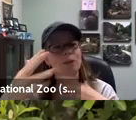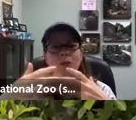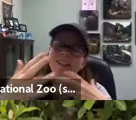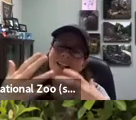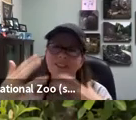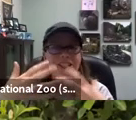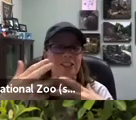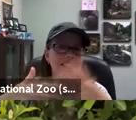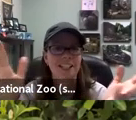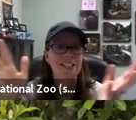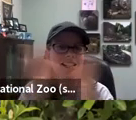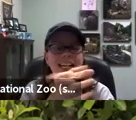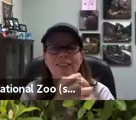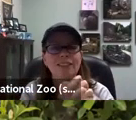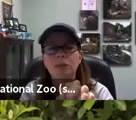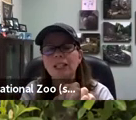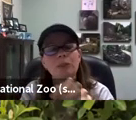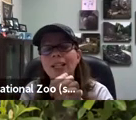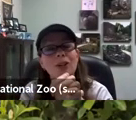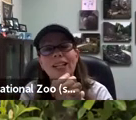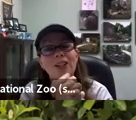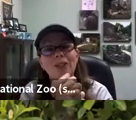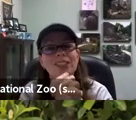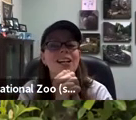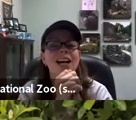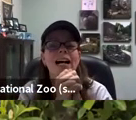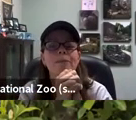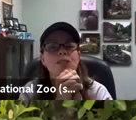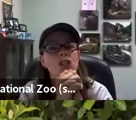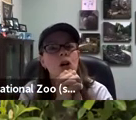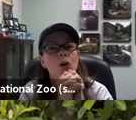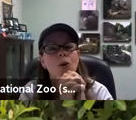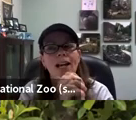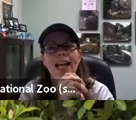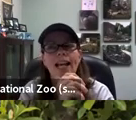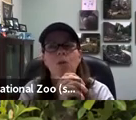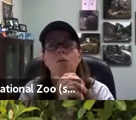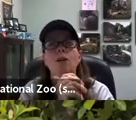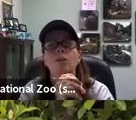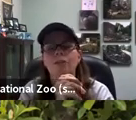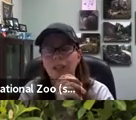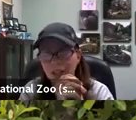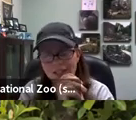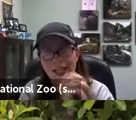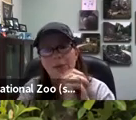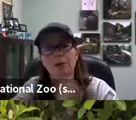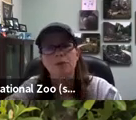white-tailed deer and they just kind of leave them alone. But no, they don't.